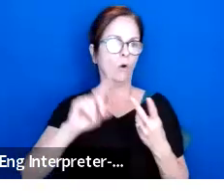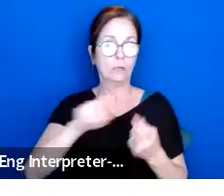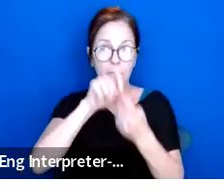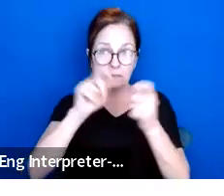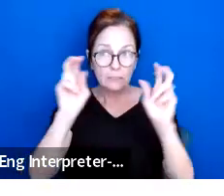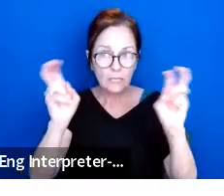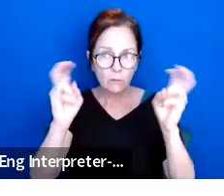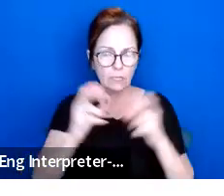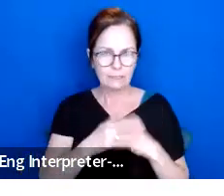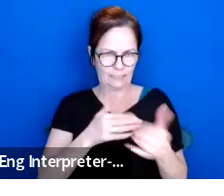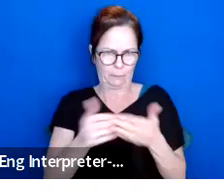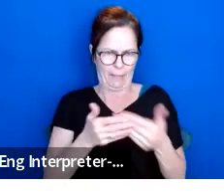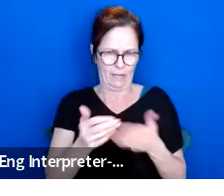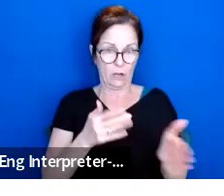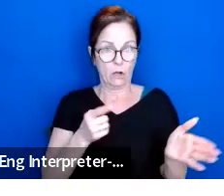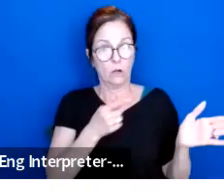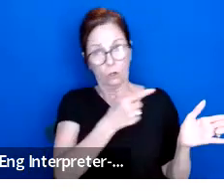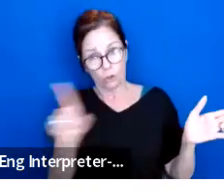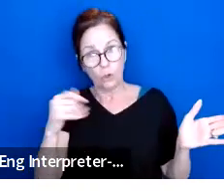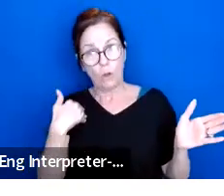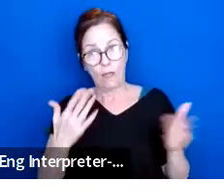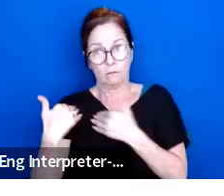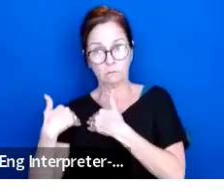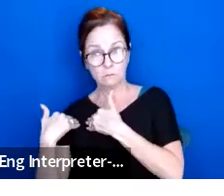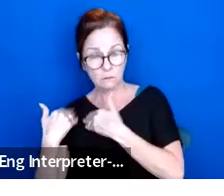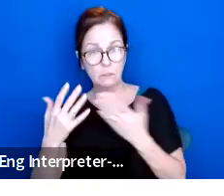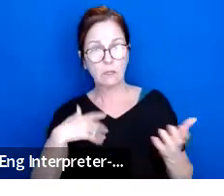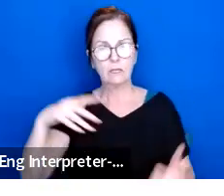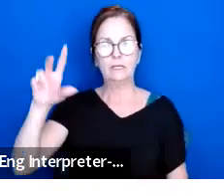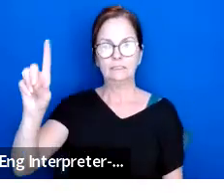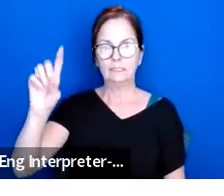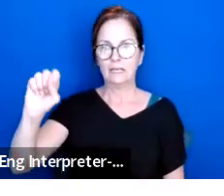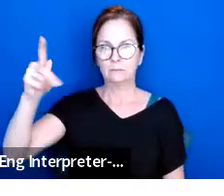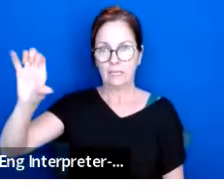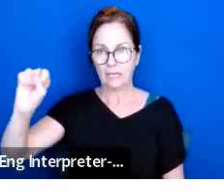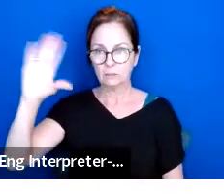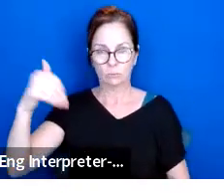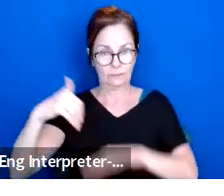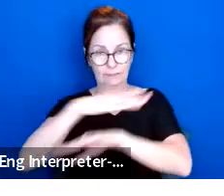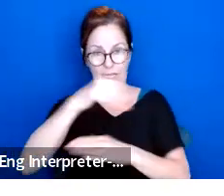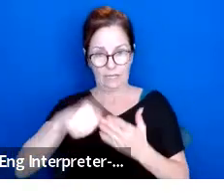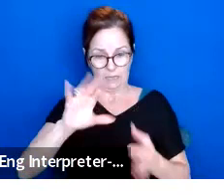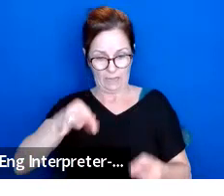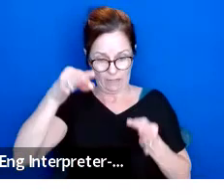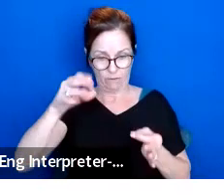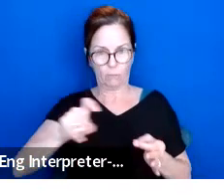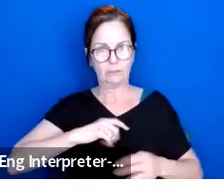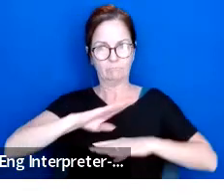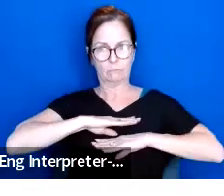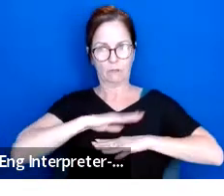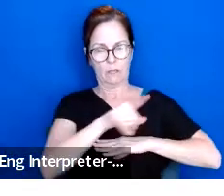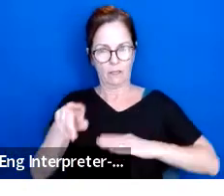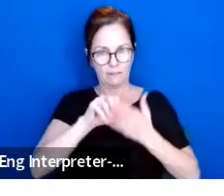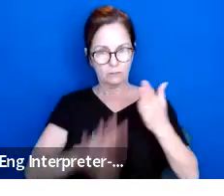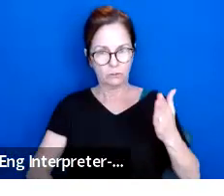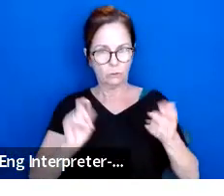You have an obligation that when you get a letter from DSPS that you meet those students accommodations, that may mean extra time on a test.